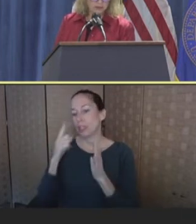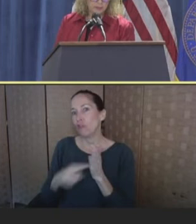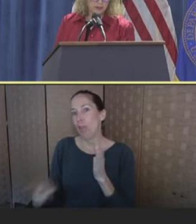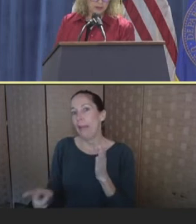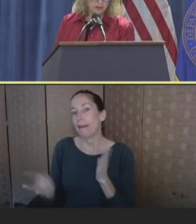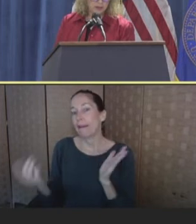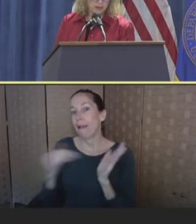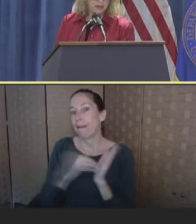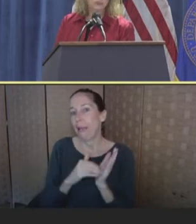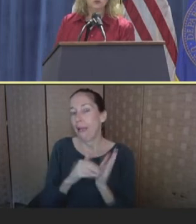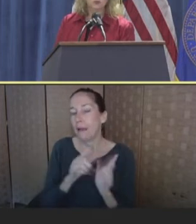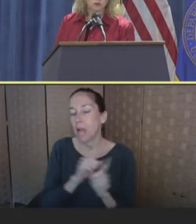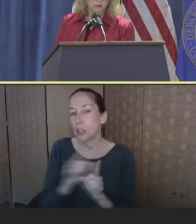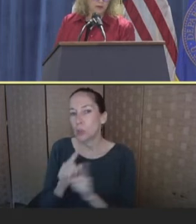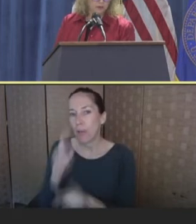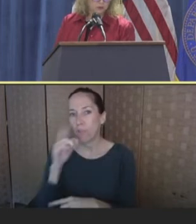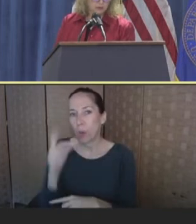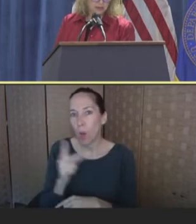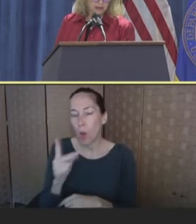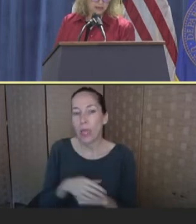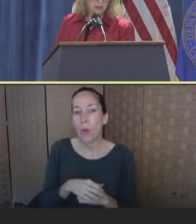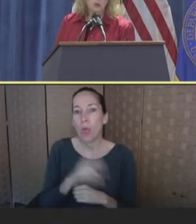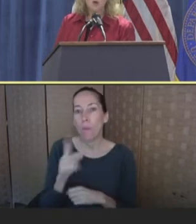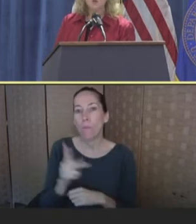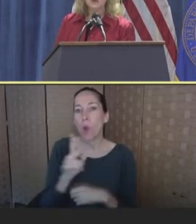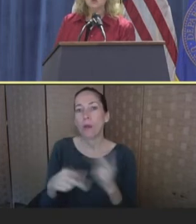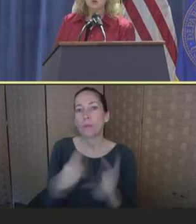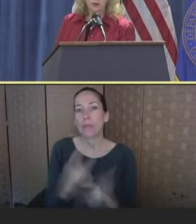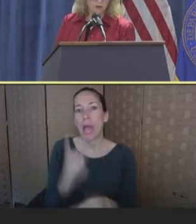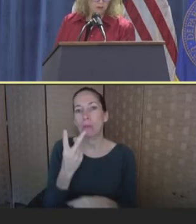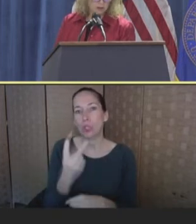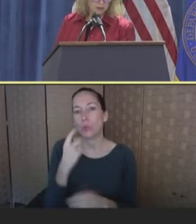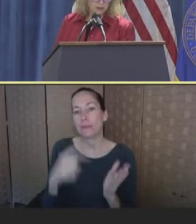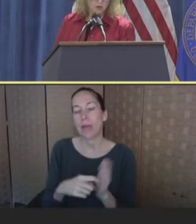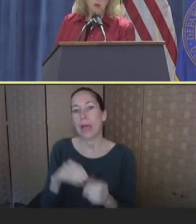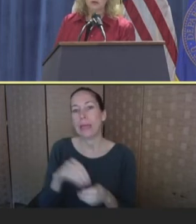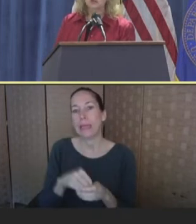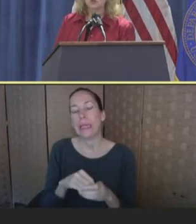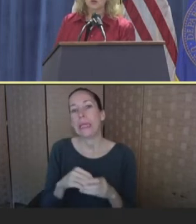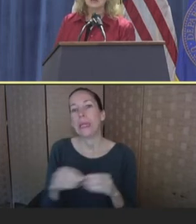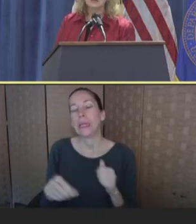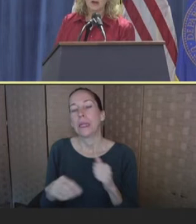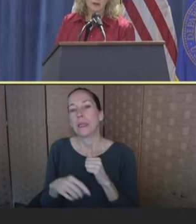Sabin-like type two poliovirus was detected in wastewater in Rockland and in Orange 25